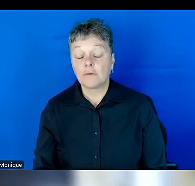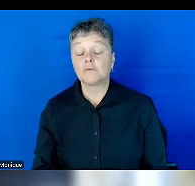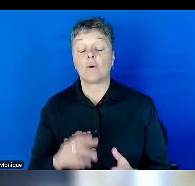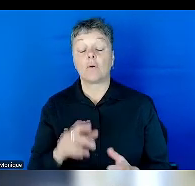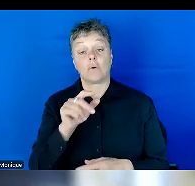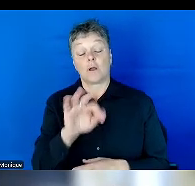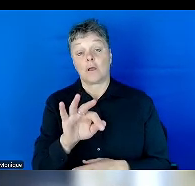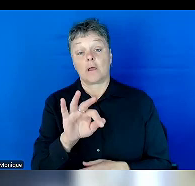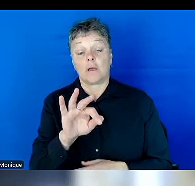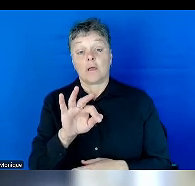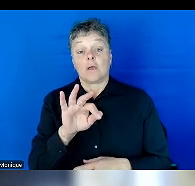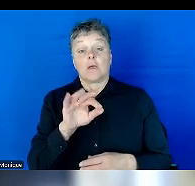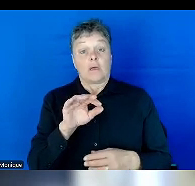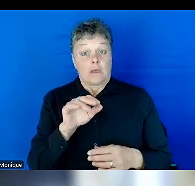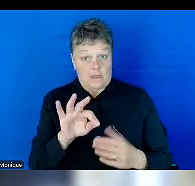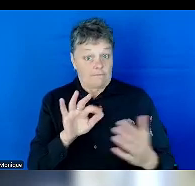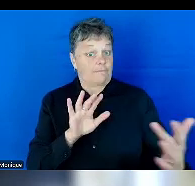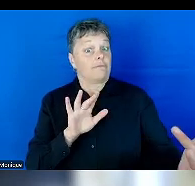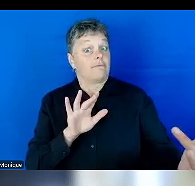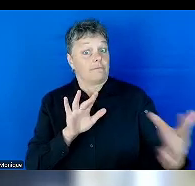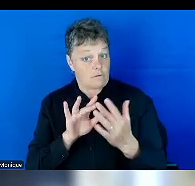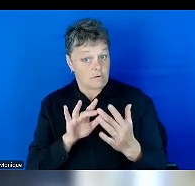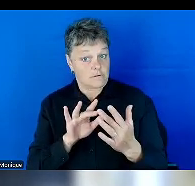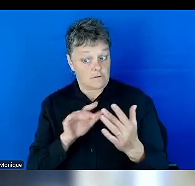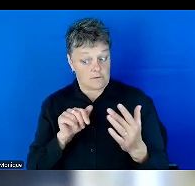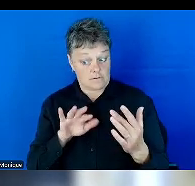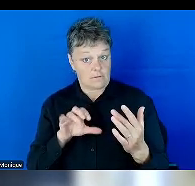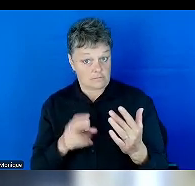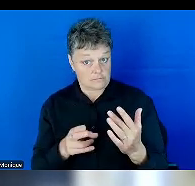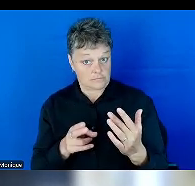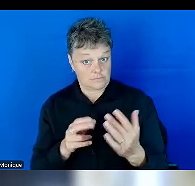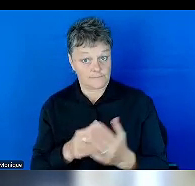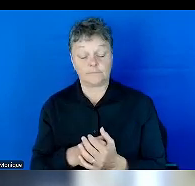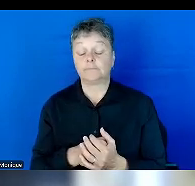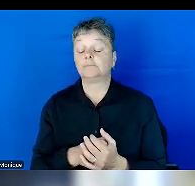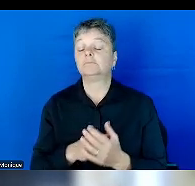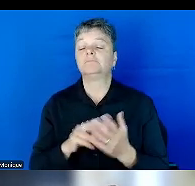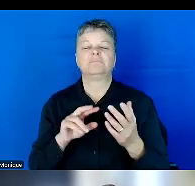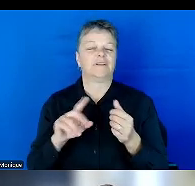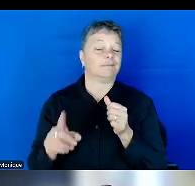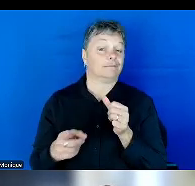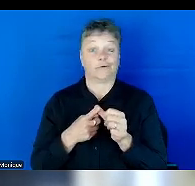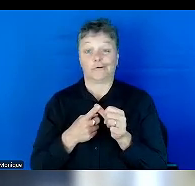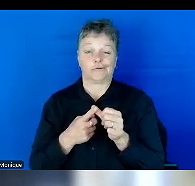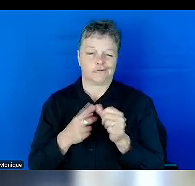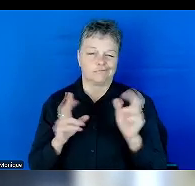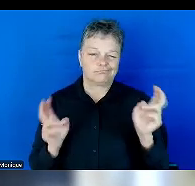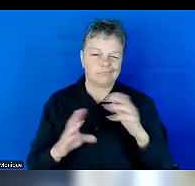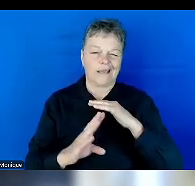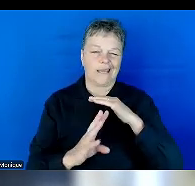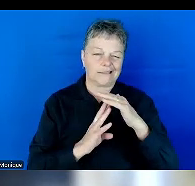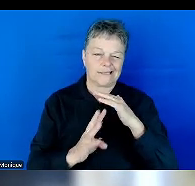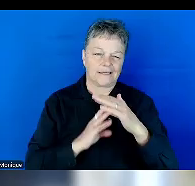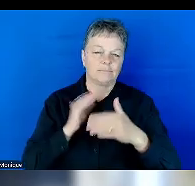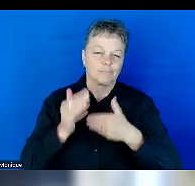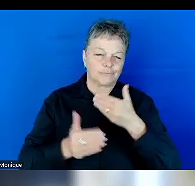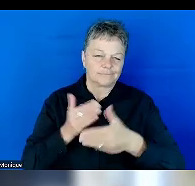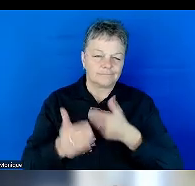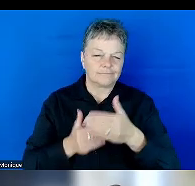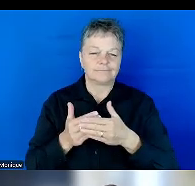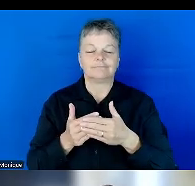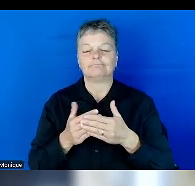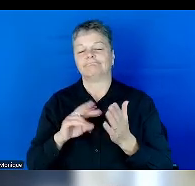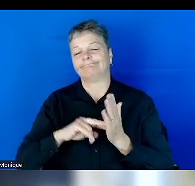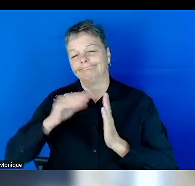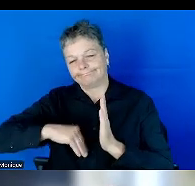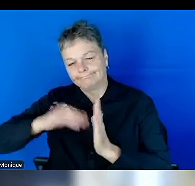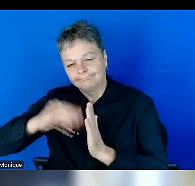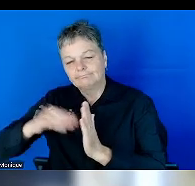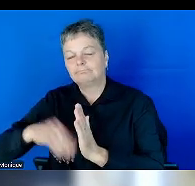and referral service is essentially you would go through our intake uh process. Um, so let's say